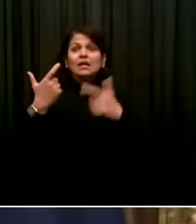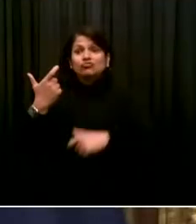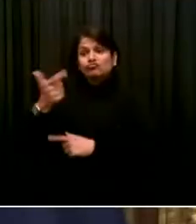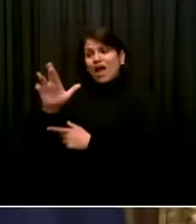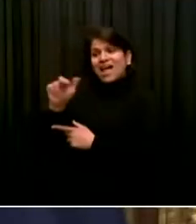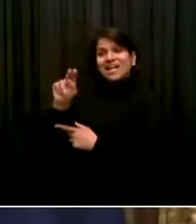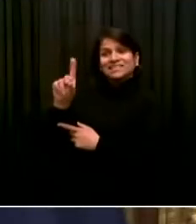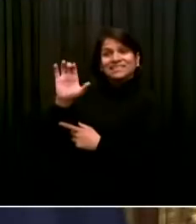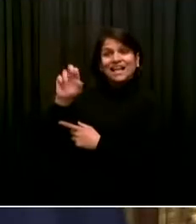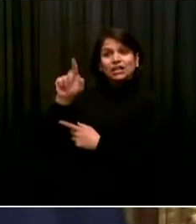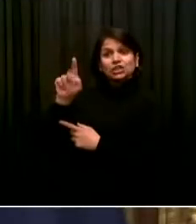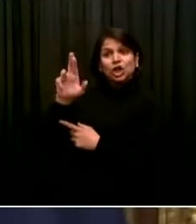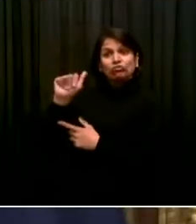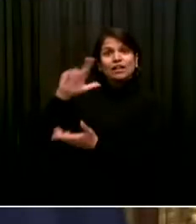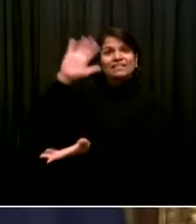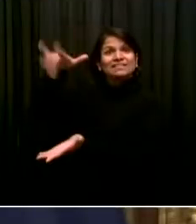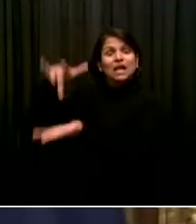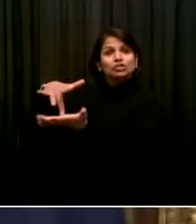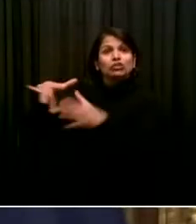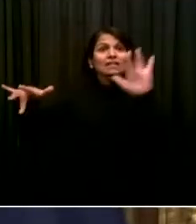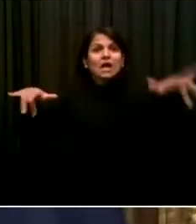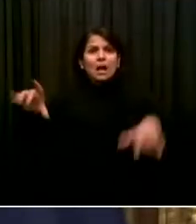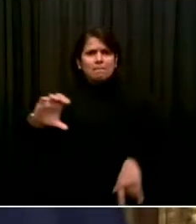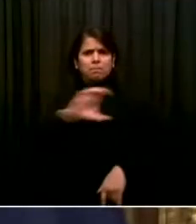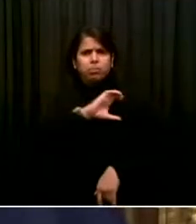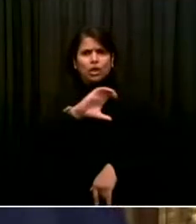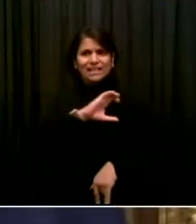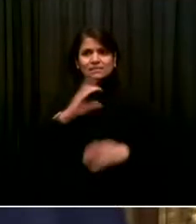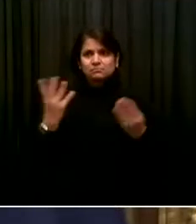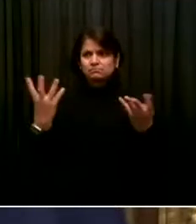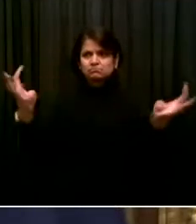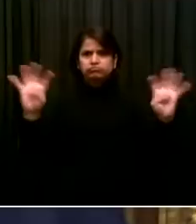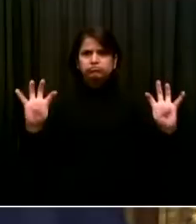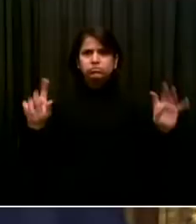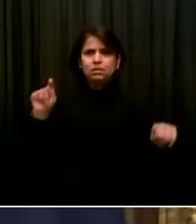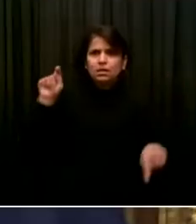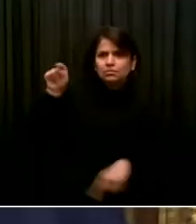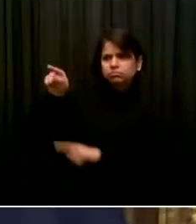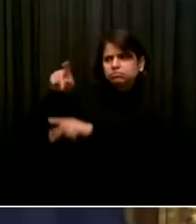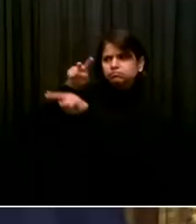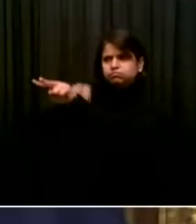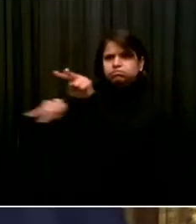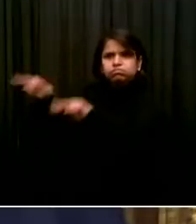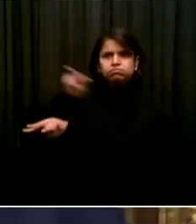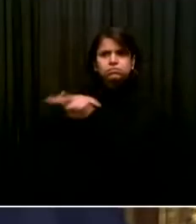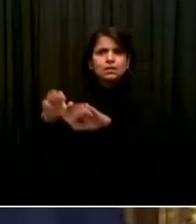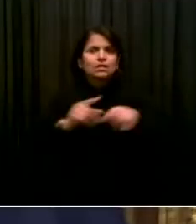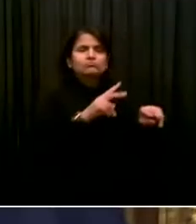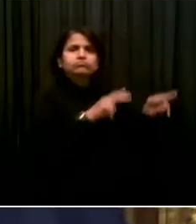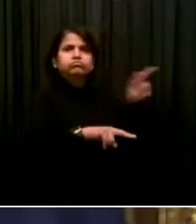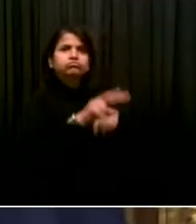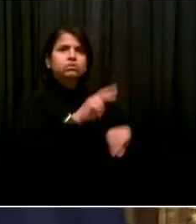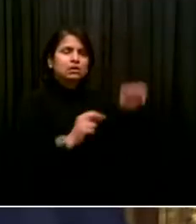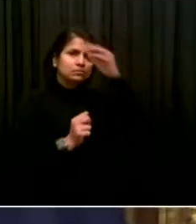RI POINT. WE ALSO MOVE FORWARD ON UNGSI THE LATEST IN TECHNOLOGY,